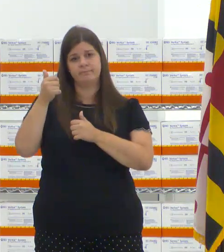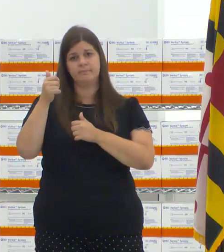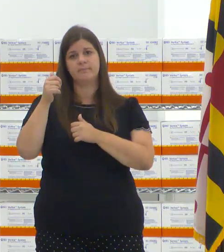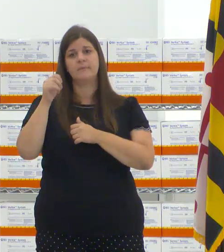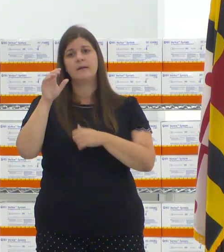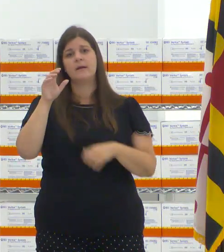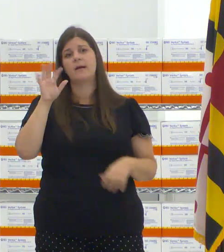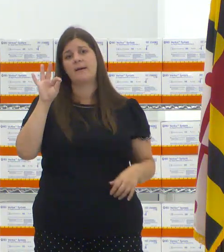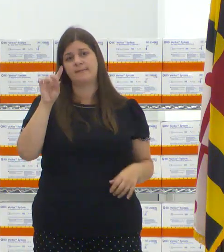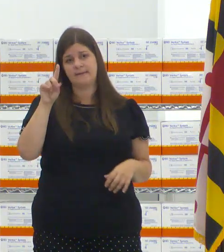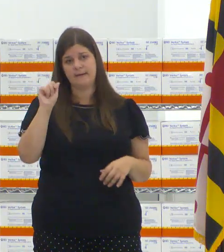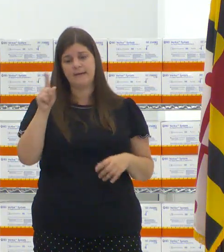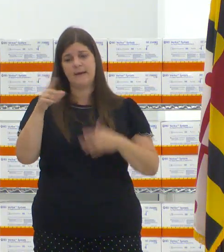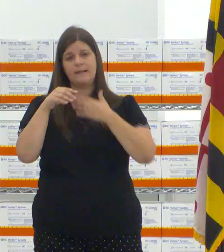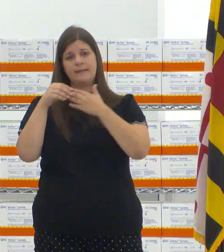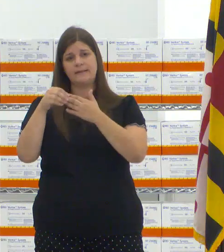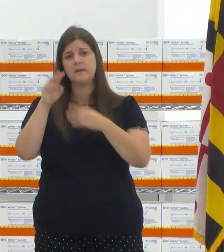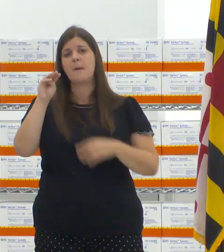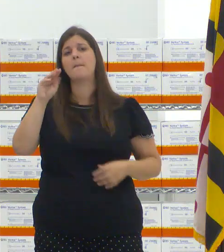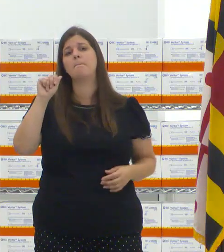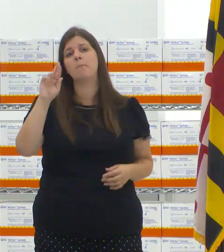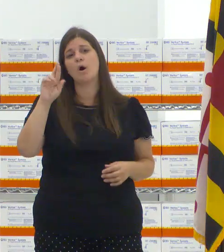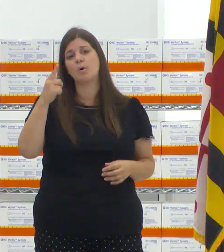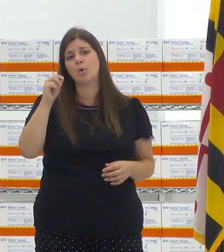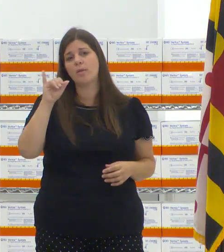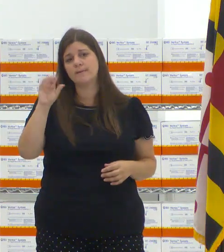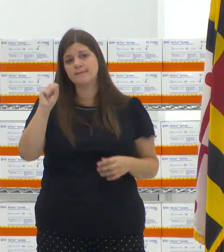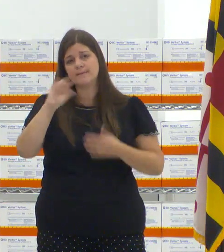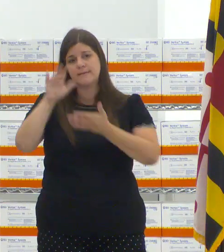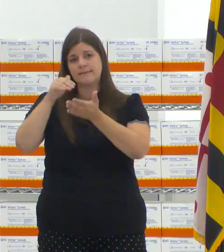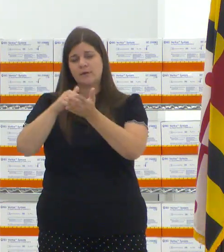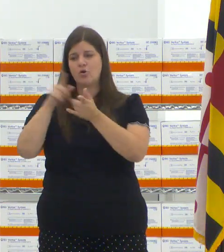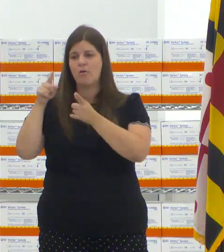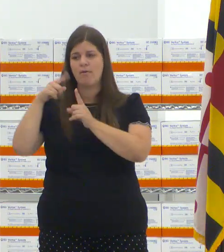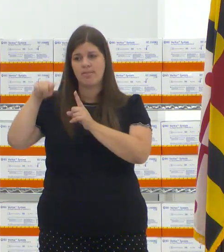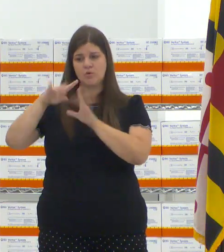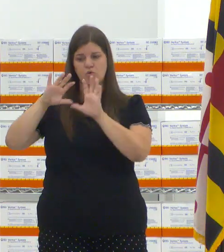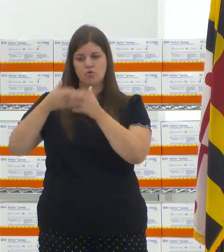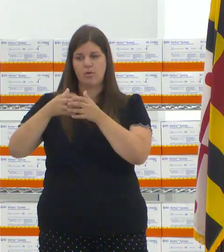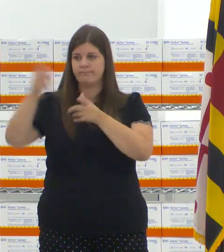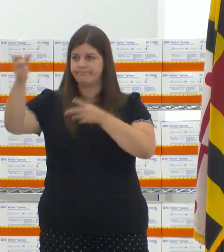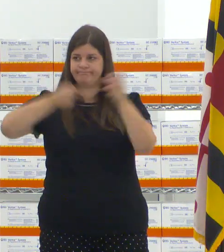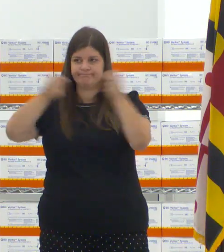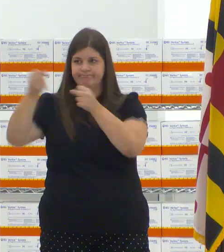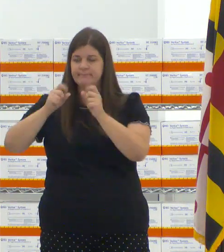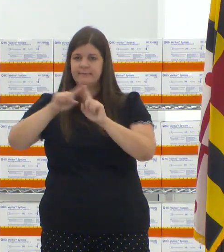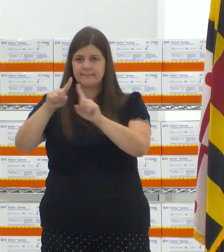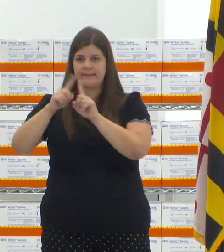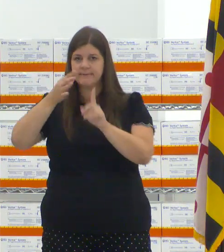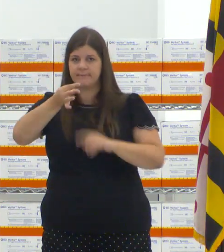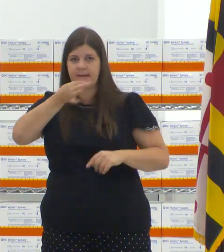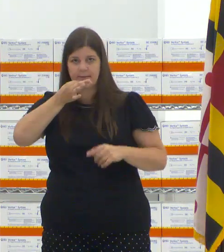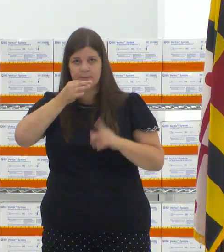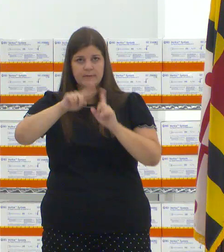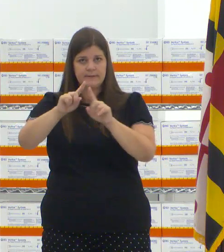think to managing futureout breaks in the state of Maryland and we in the nine our compact states and soon we think across the nation.